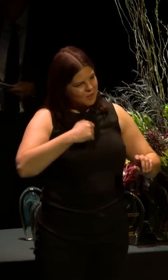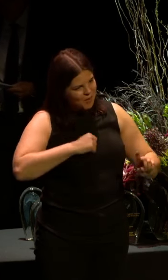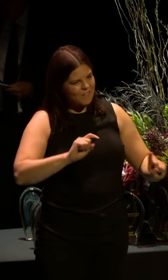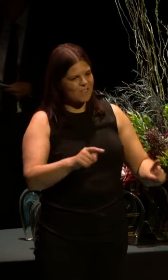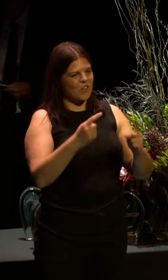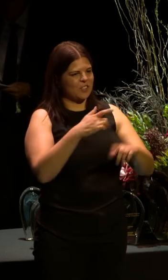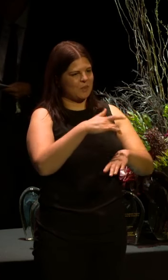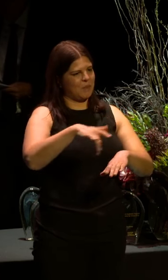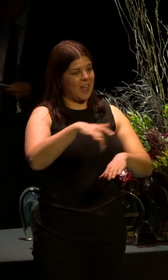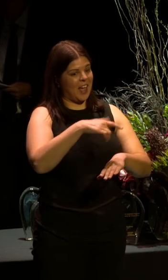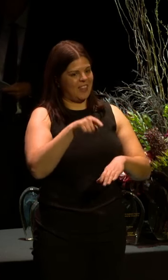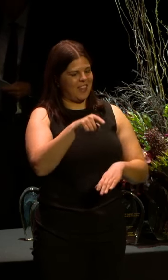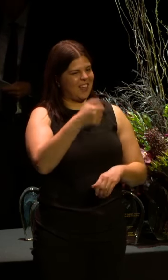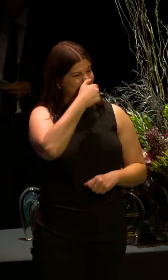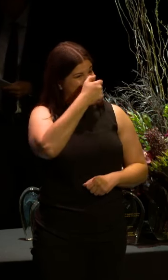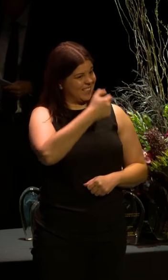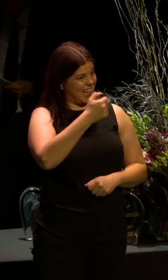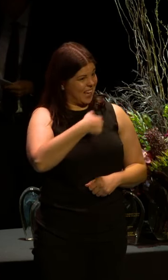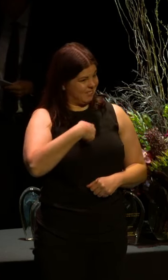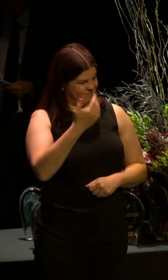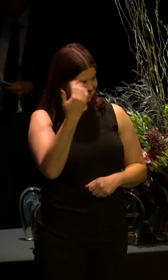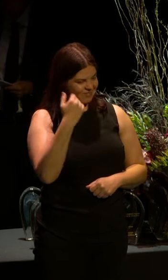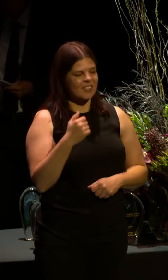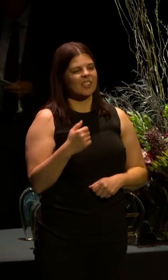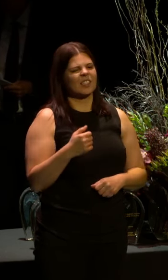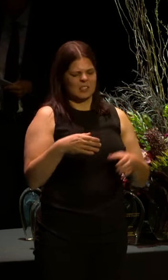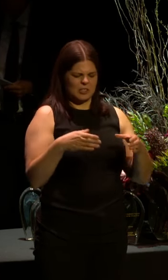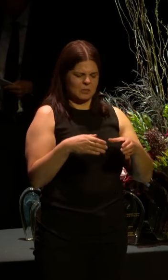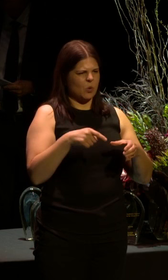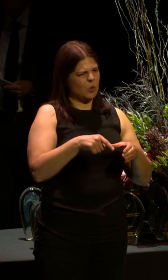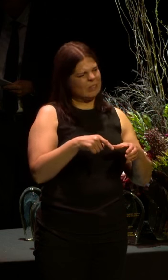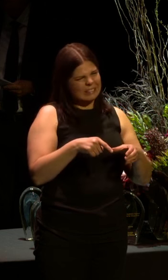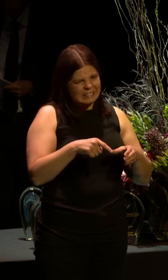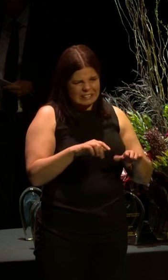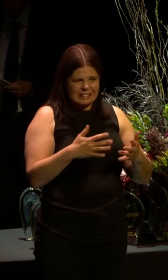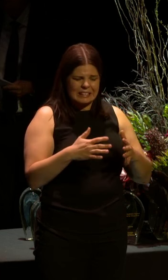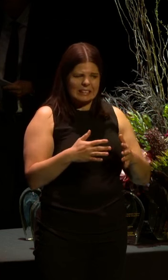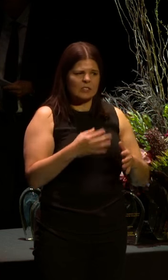It's one of the smaller companies in a perilous position because of a lack of subsidy.